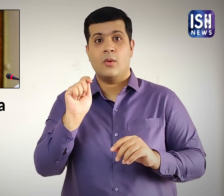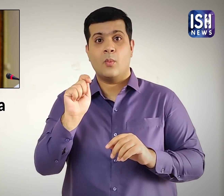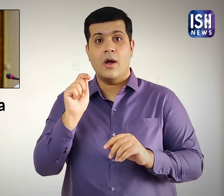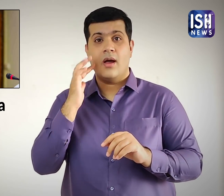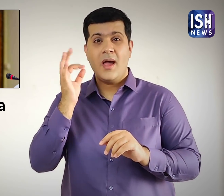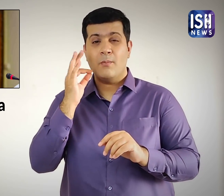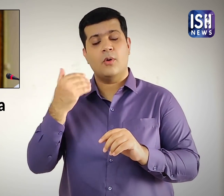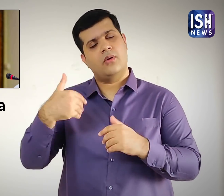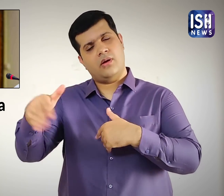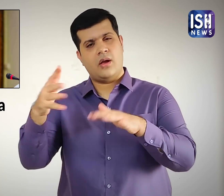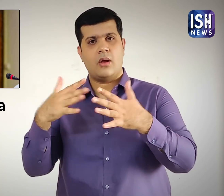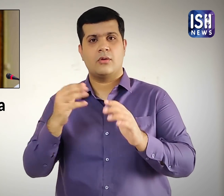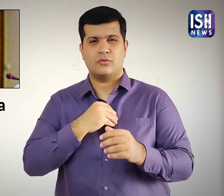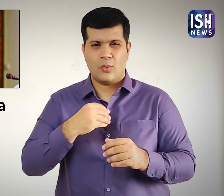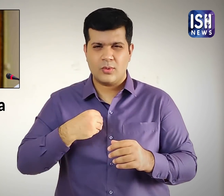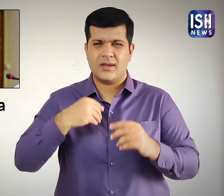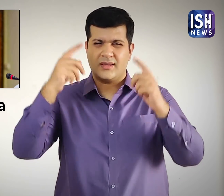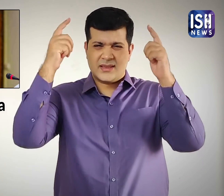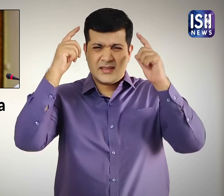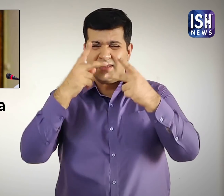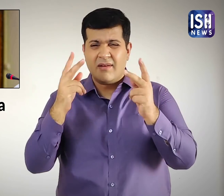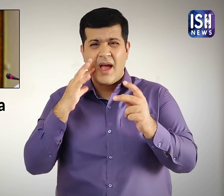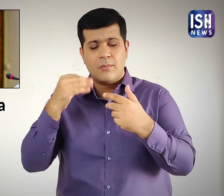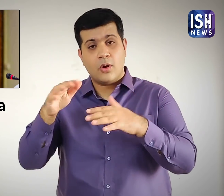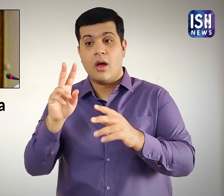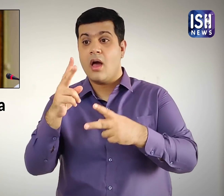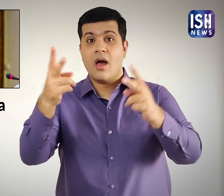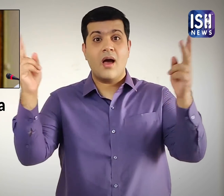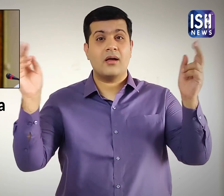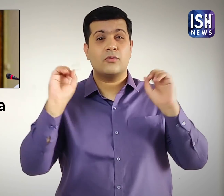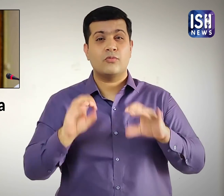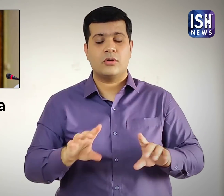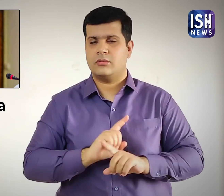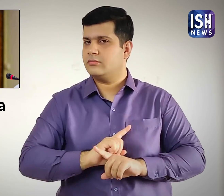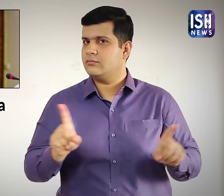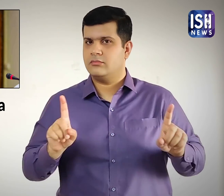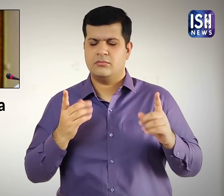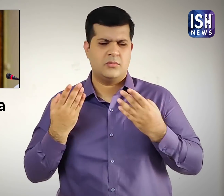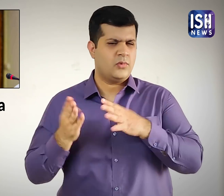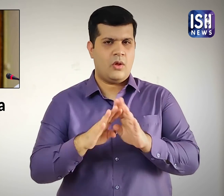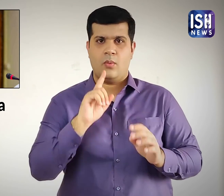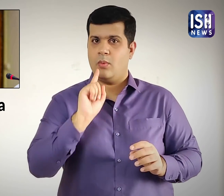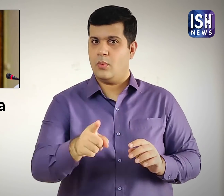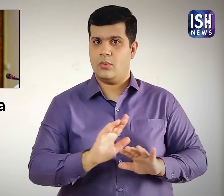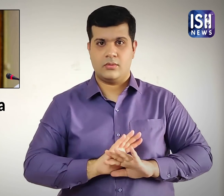Only those in the essential services will be allowed to work. Frivolous activities will not be allowed.